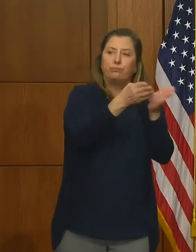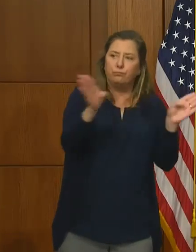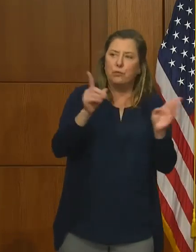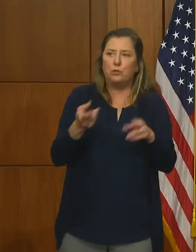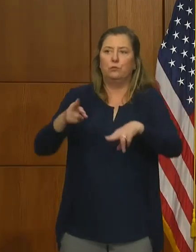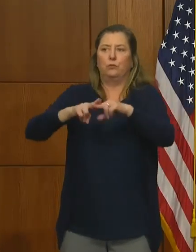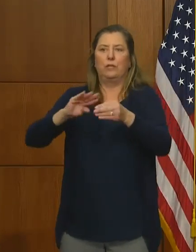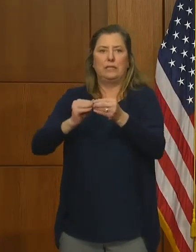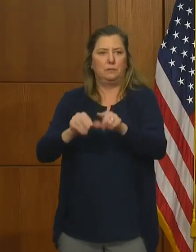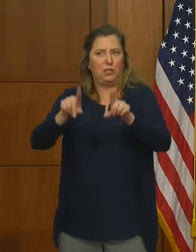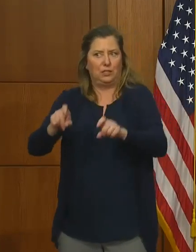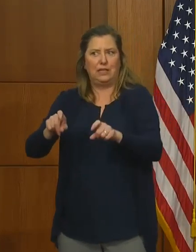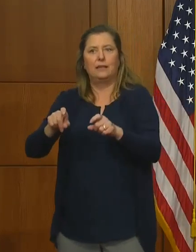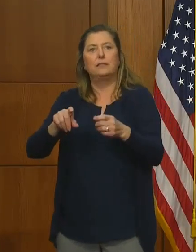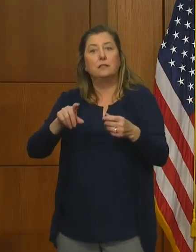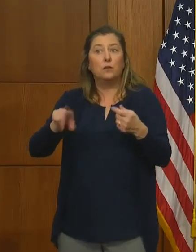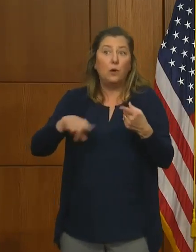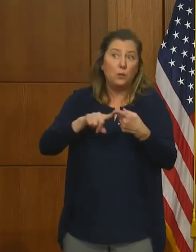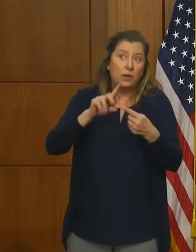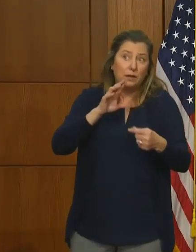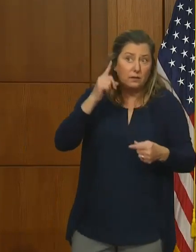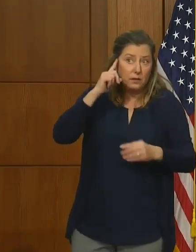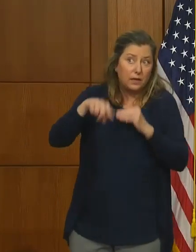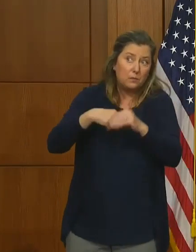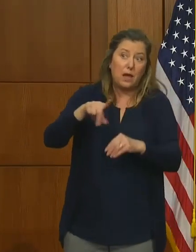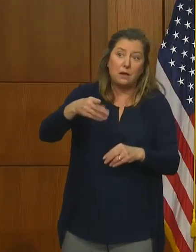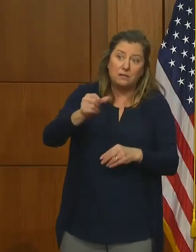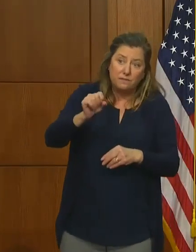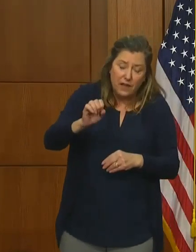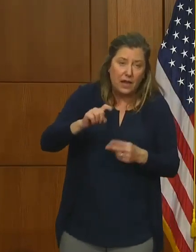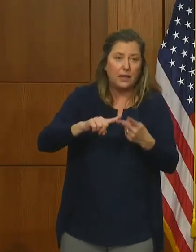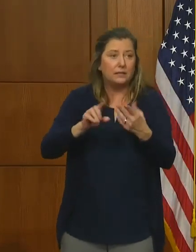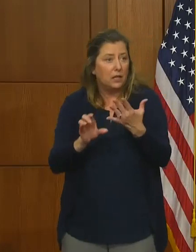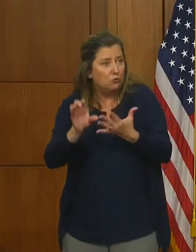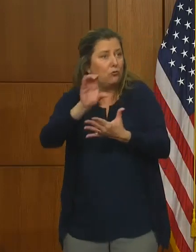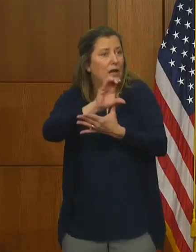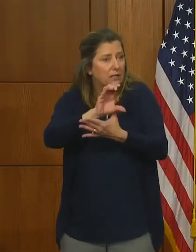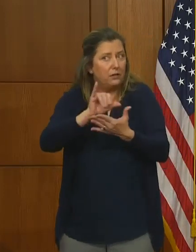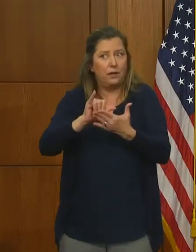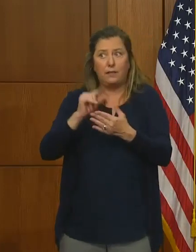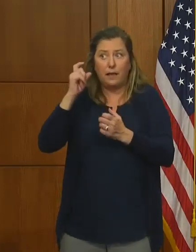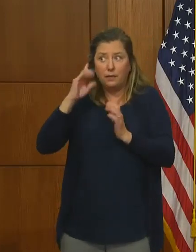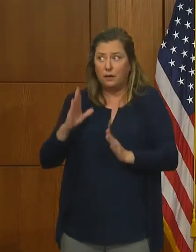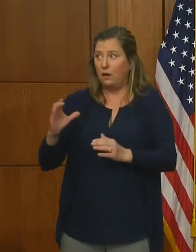INCREASE THE AMOUNT OF TESTING IN VIRGINIA AS WE GO INTO- THE